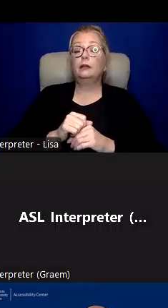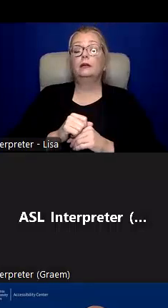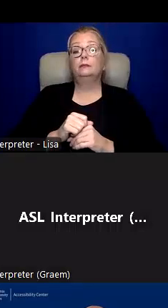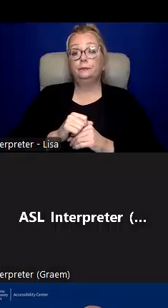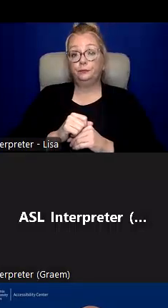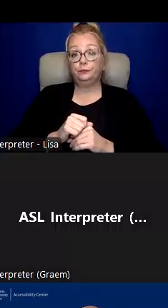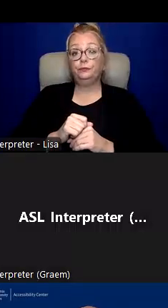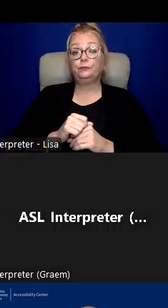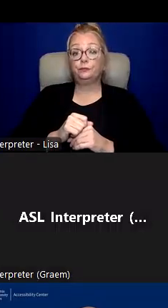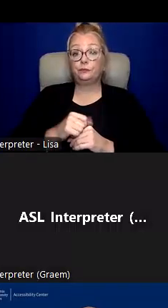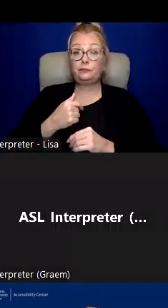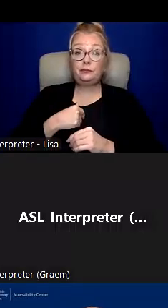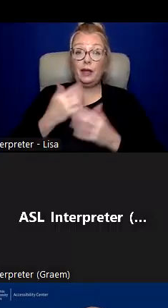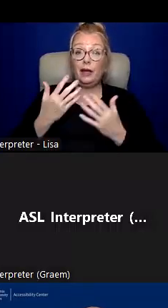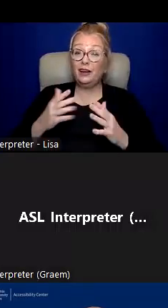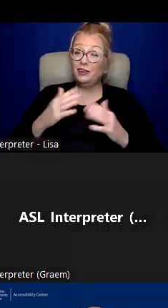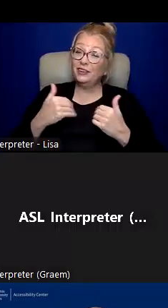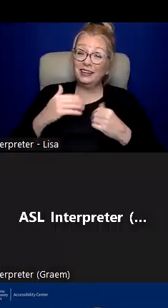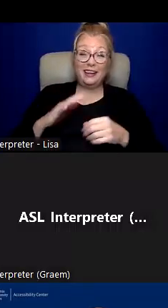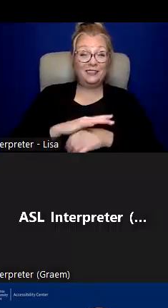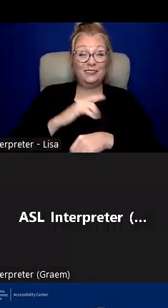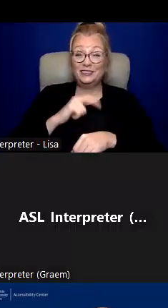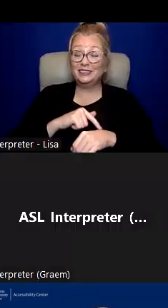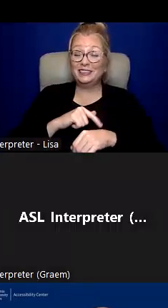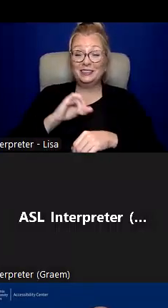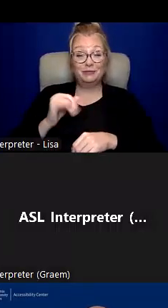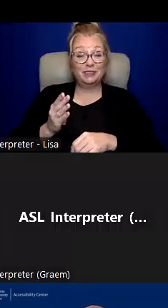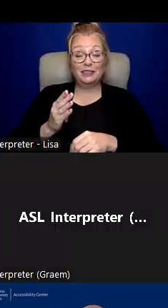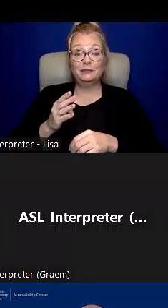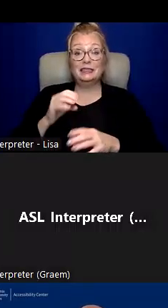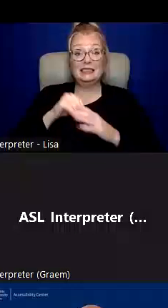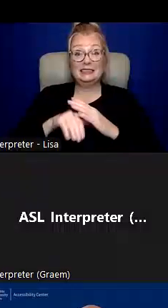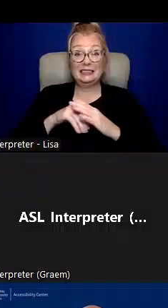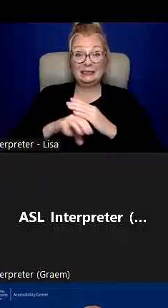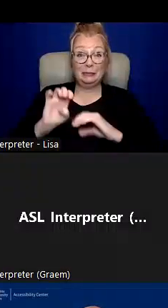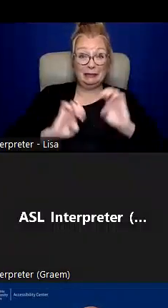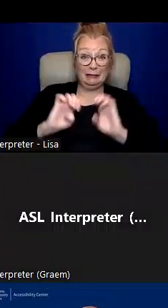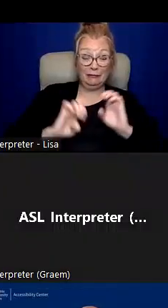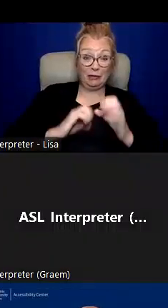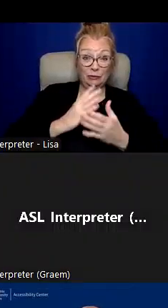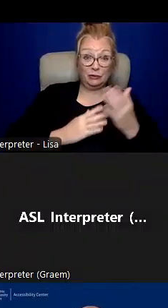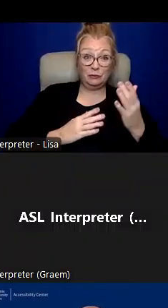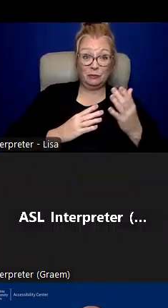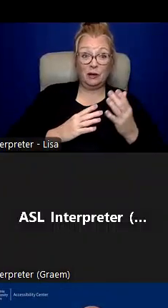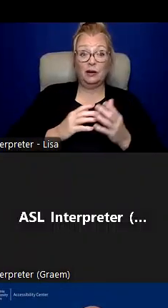I already had a full-time job, and the accessibility evaluation part was other duties as assigned.